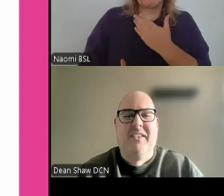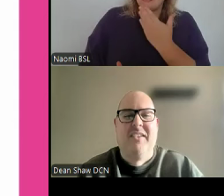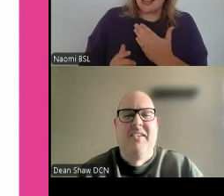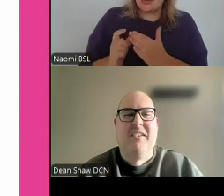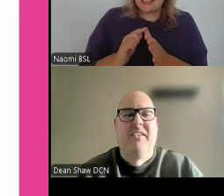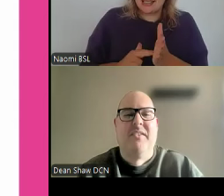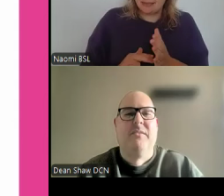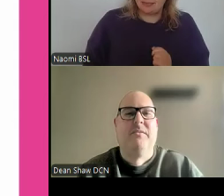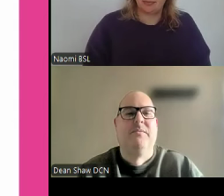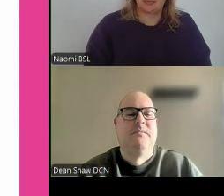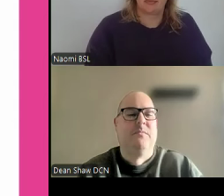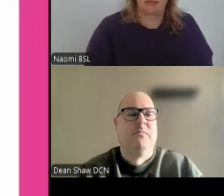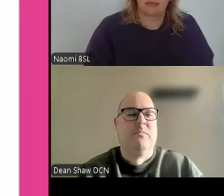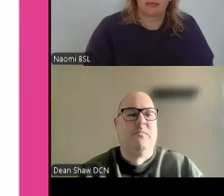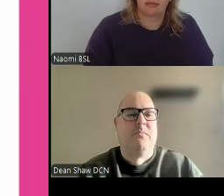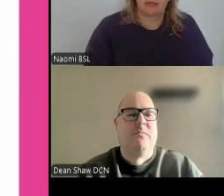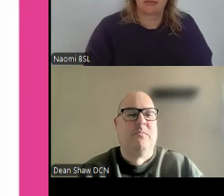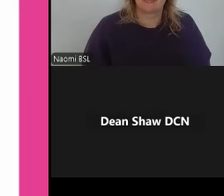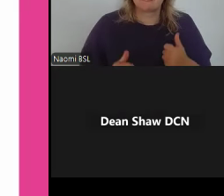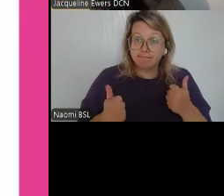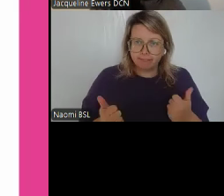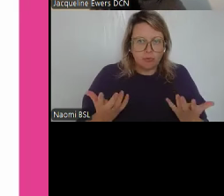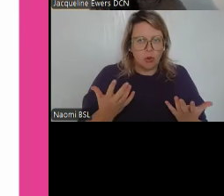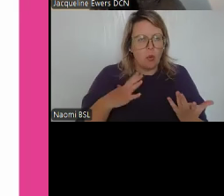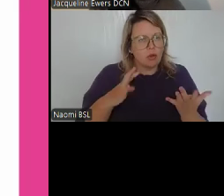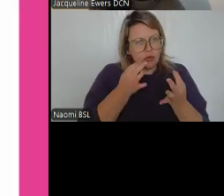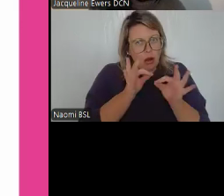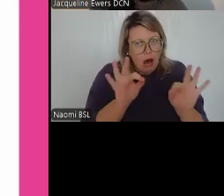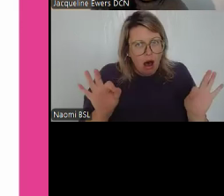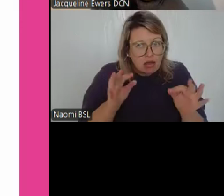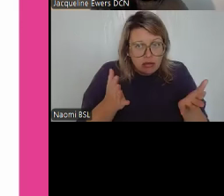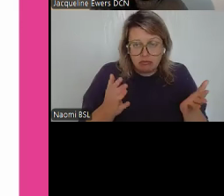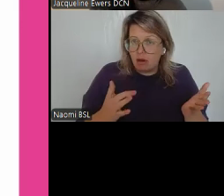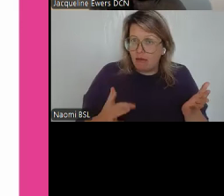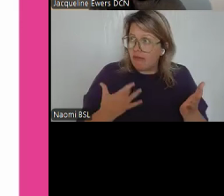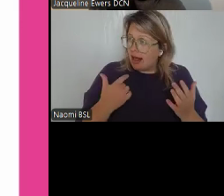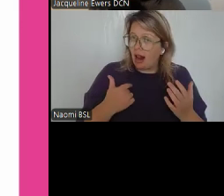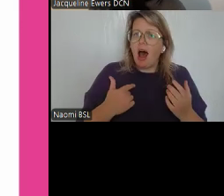My question to you would be, are you able to confidently say that you've got the optimum frequency